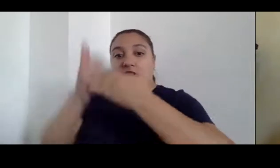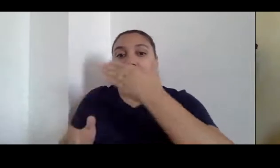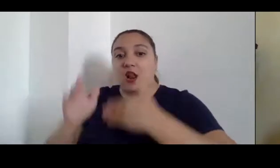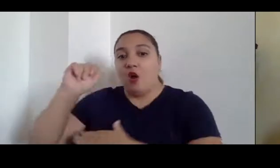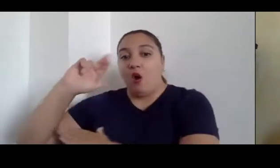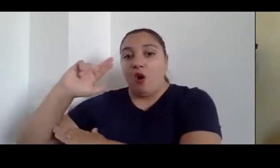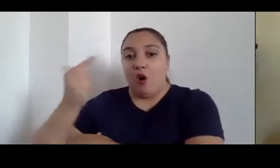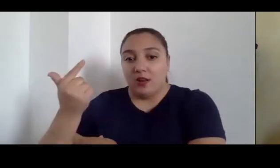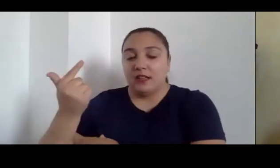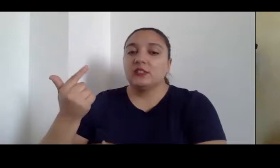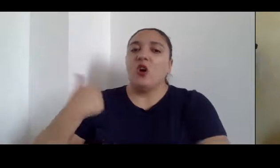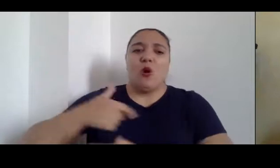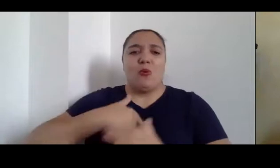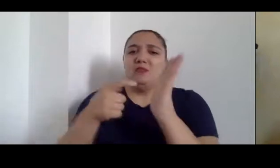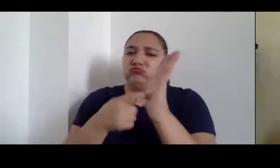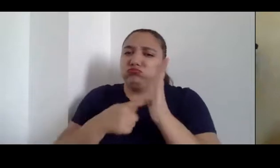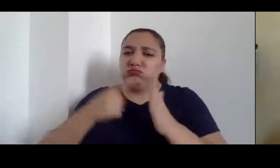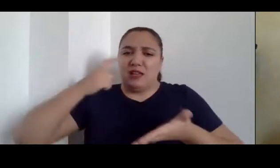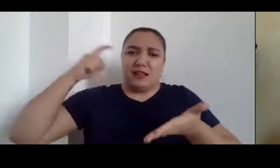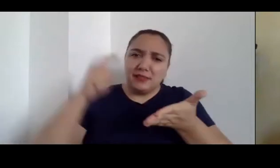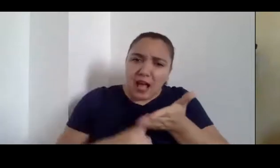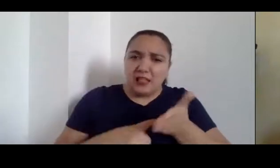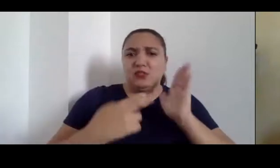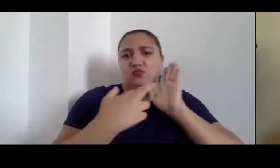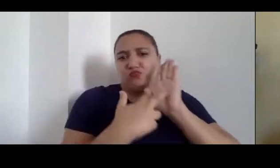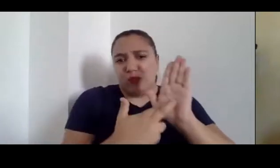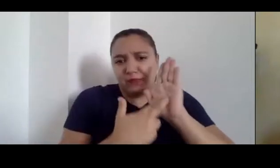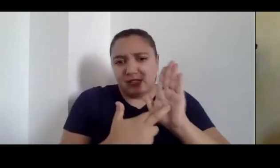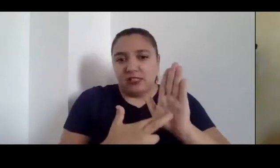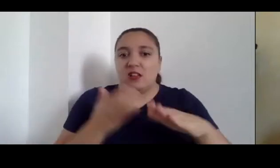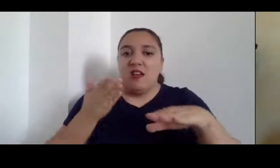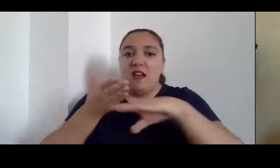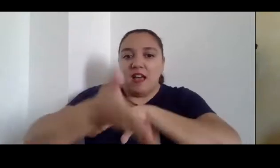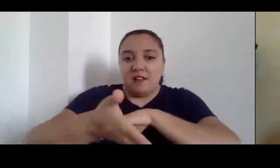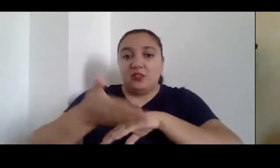future post pandemic. Artists serve New York City at every level leading tourisms,